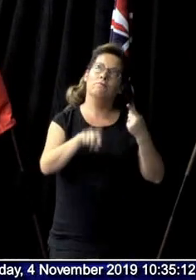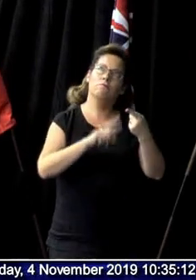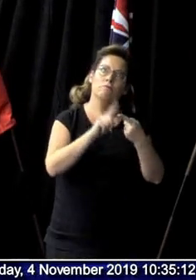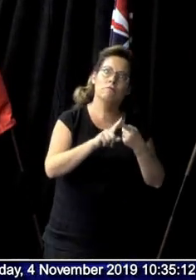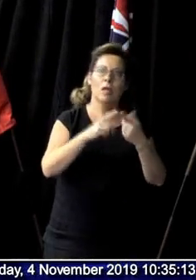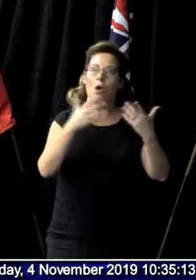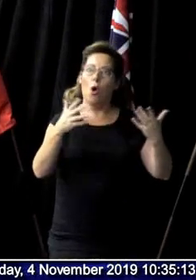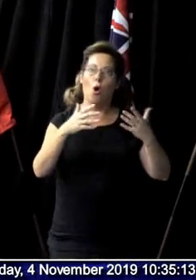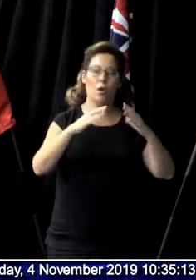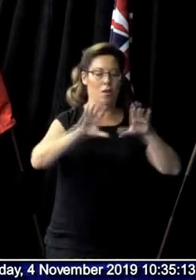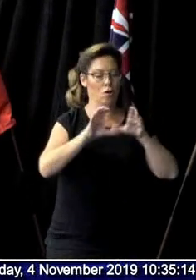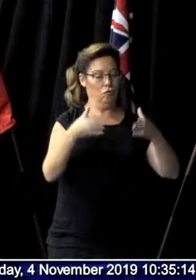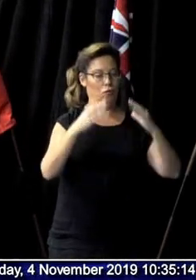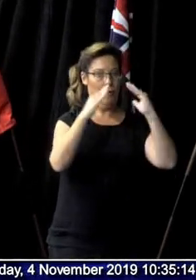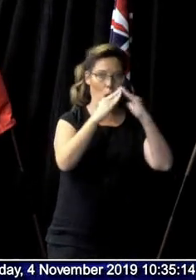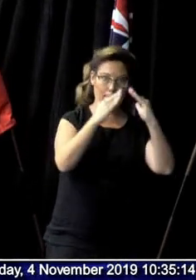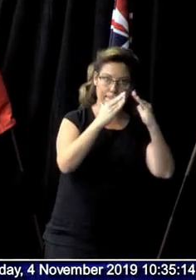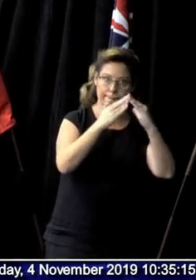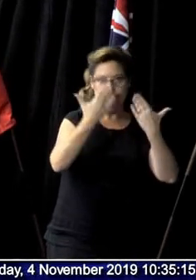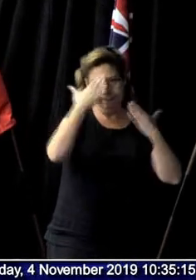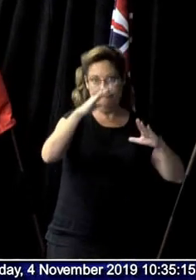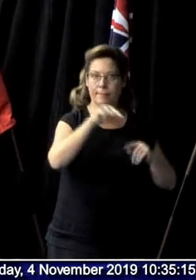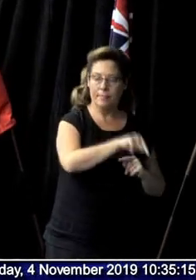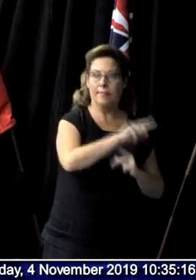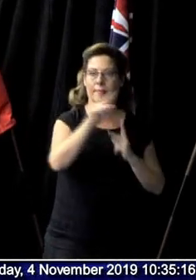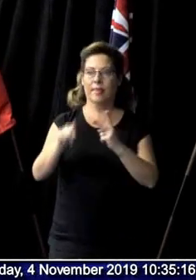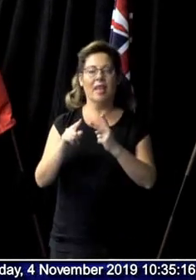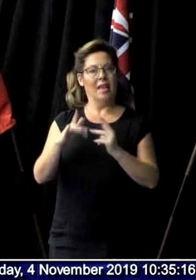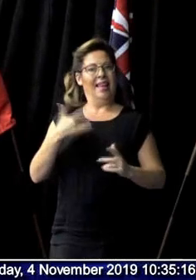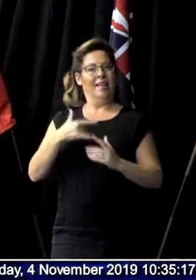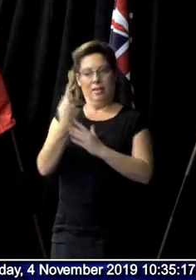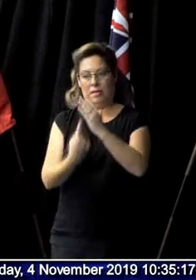and independent living, the responses of the health system to people with disability,